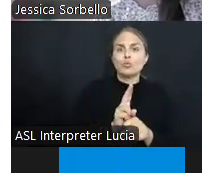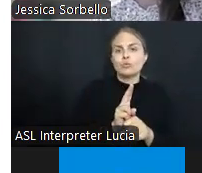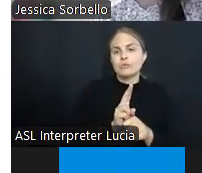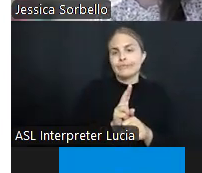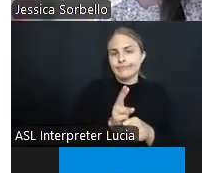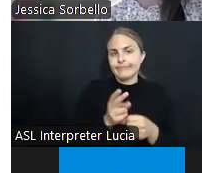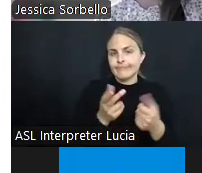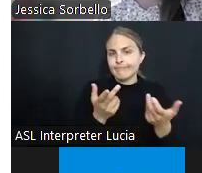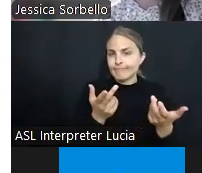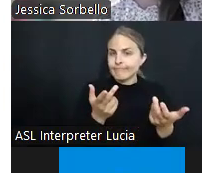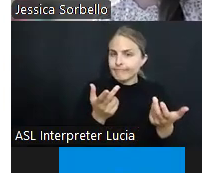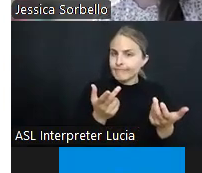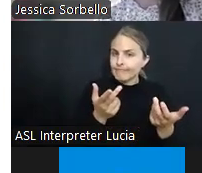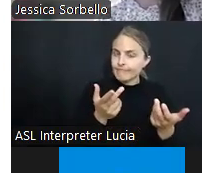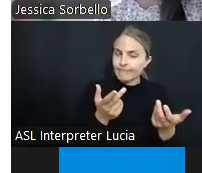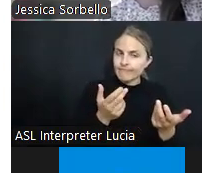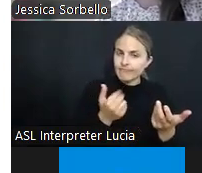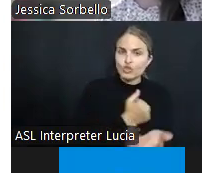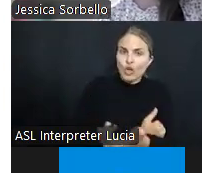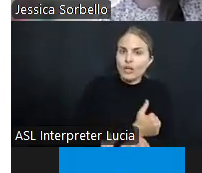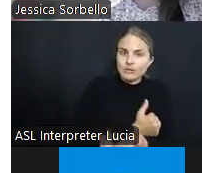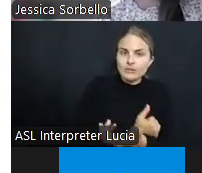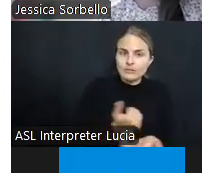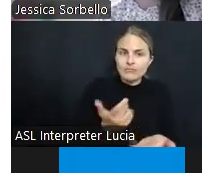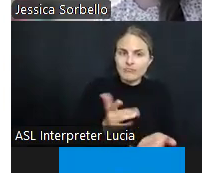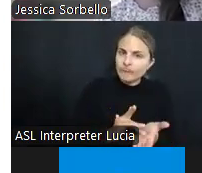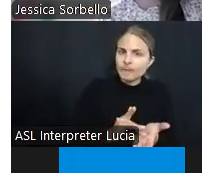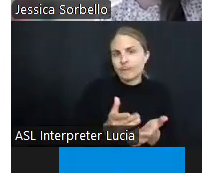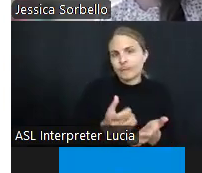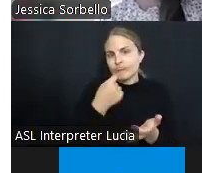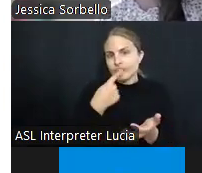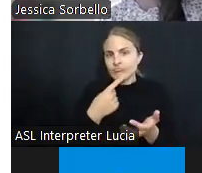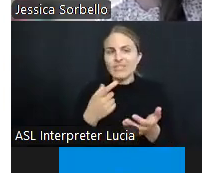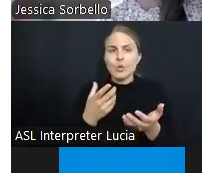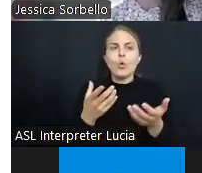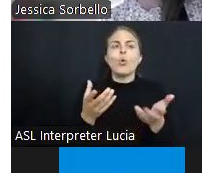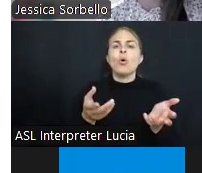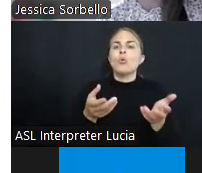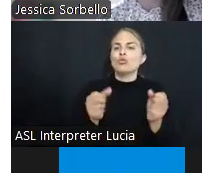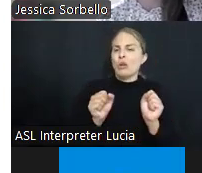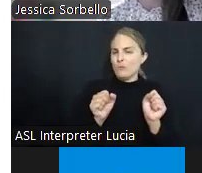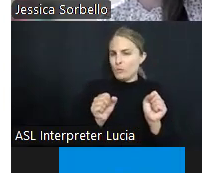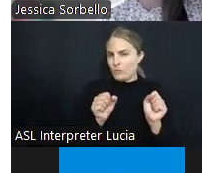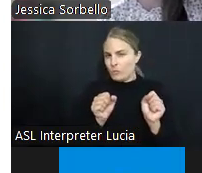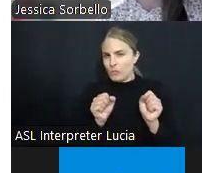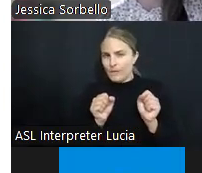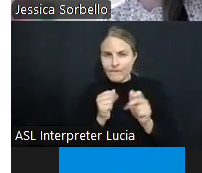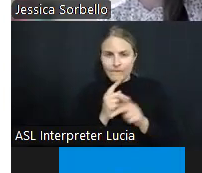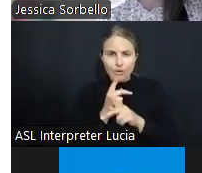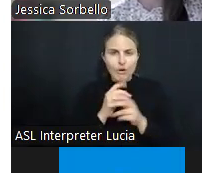concerns that anyone might have, you know, going into these conversations.